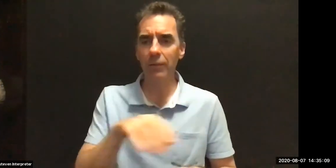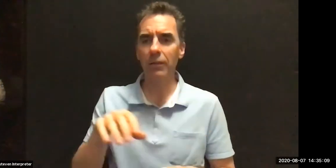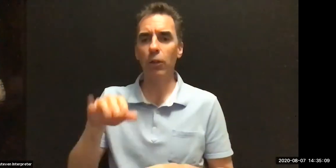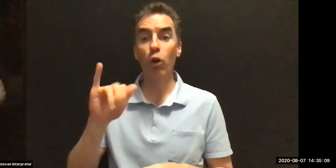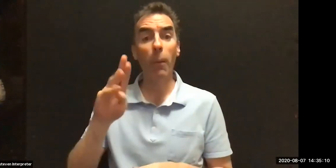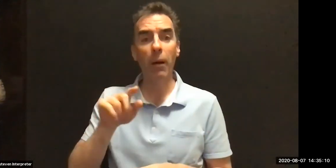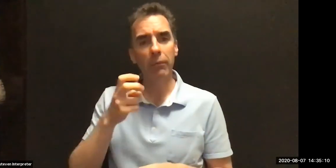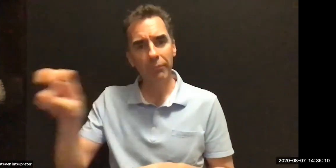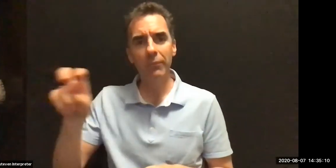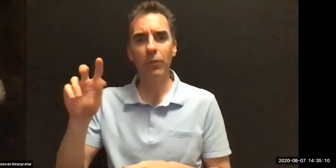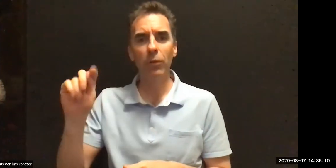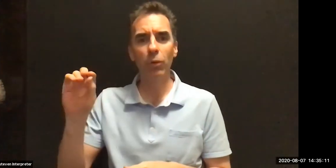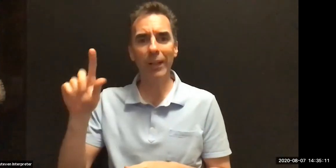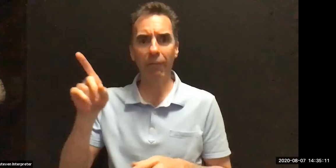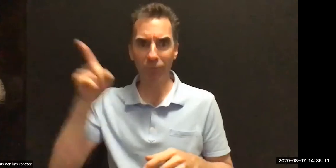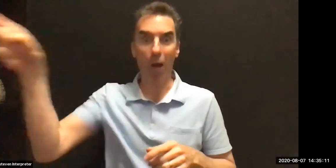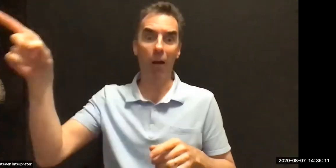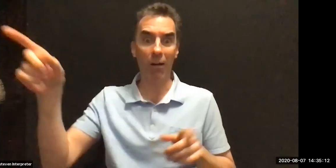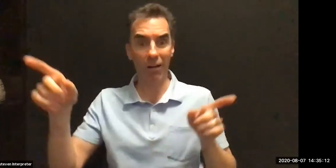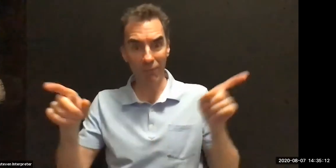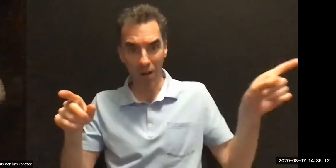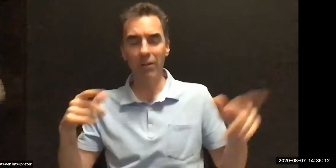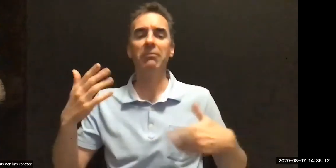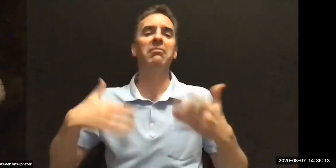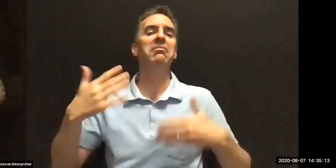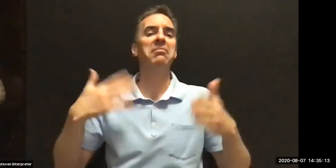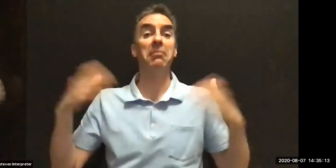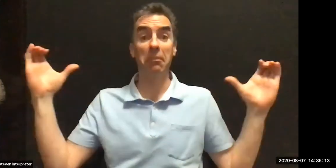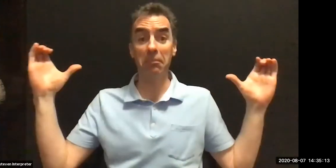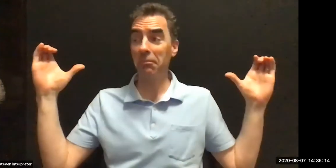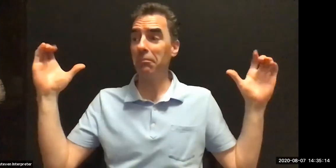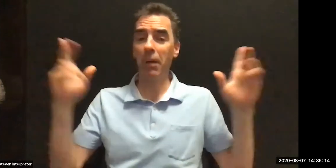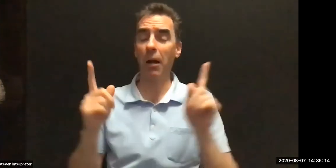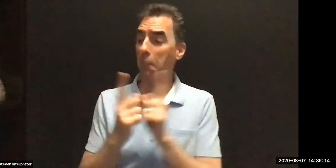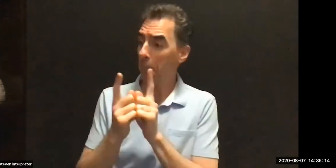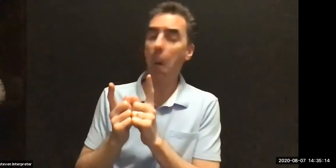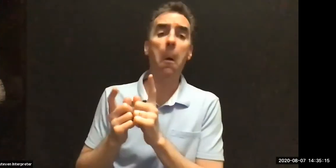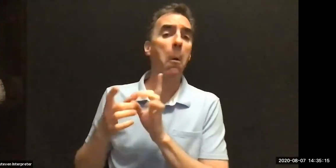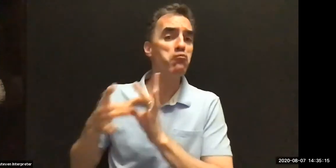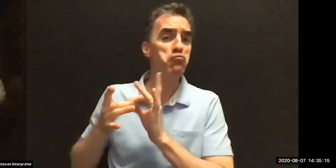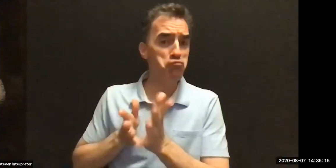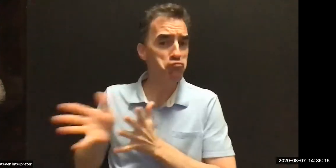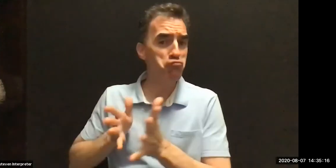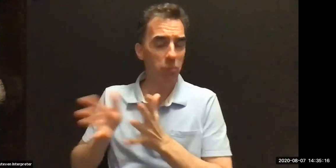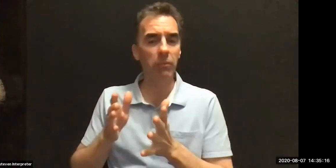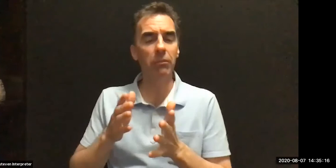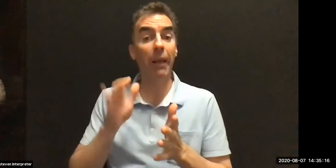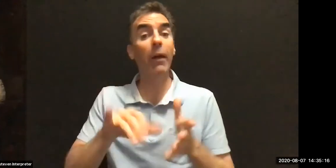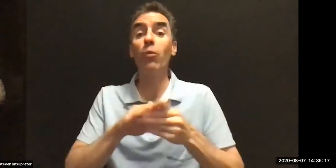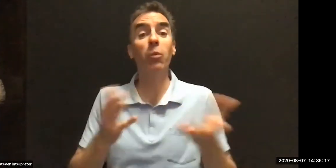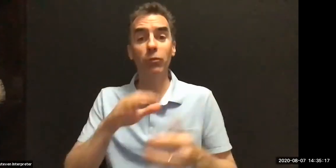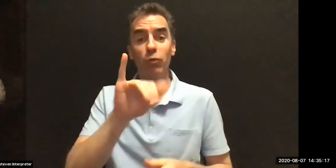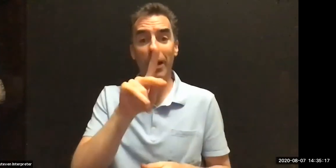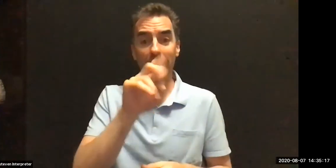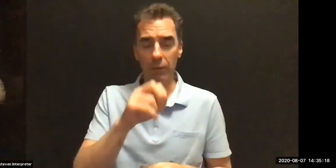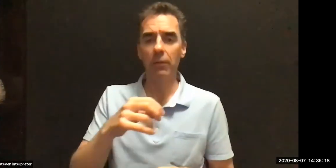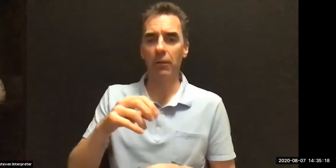Channelle Charest: So pretty far. And then they came back and interacted with each other. I think the story goes that Jake was irma's IP attorney when she was